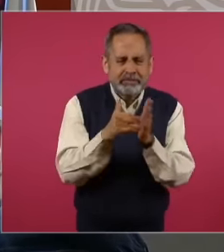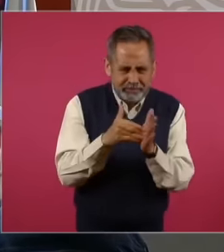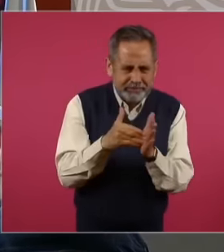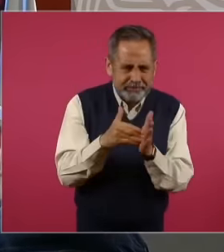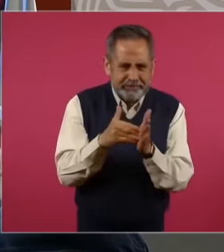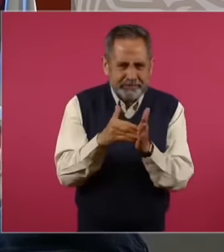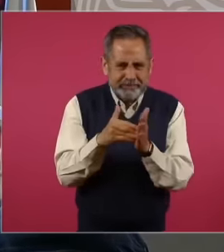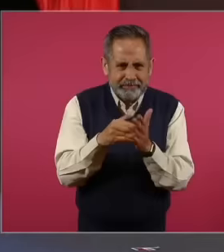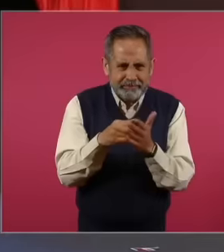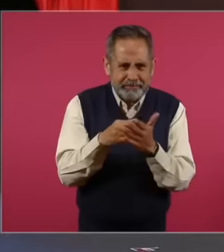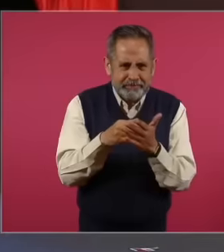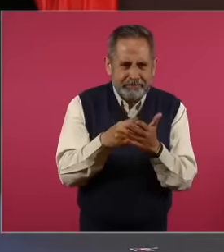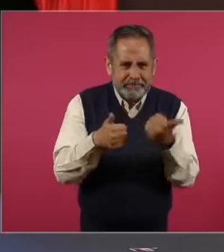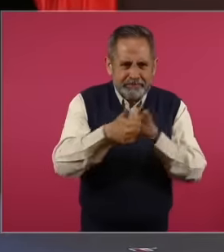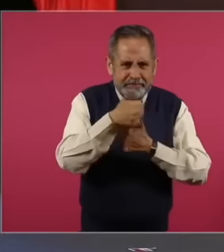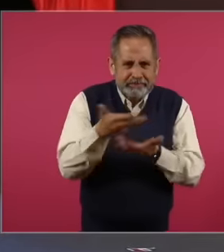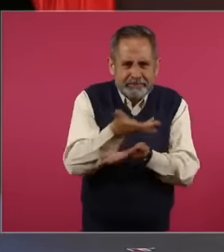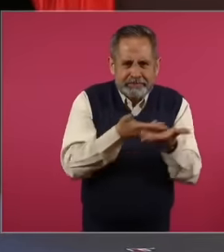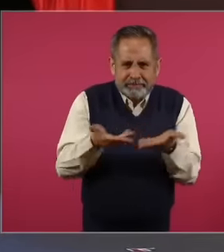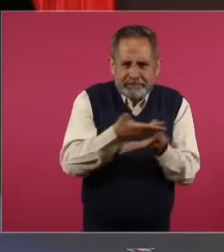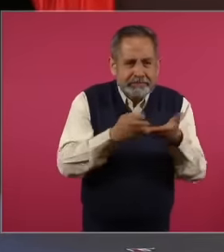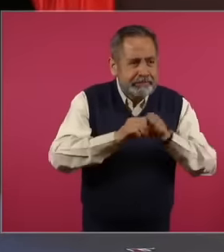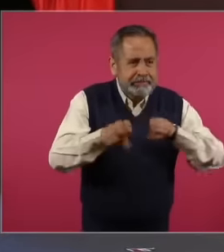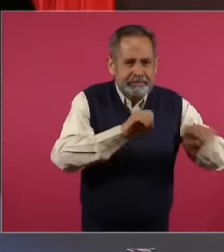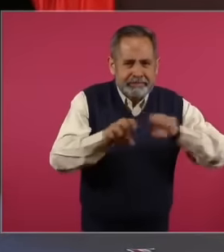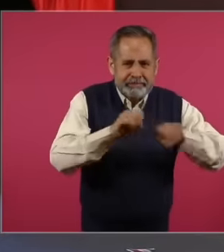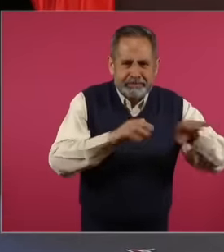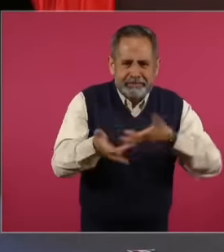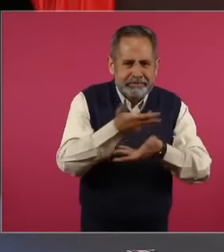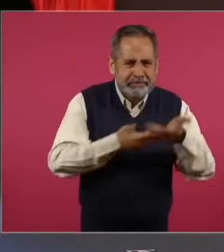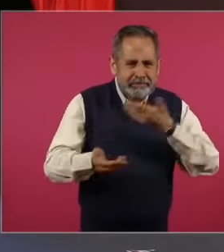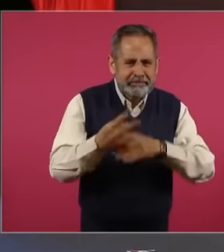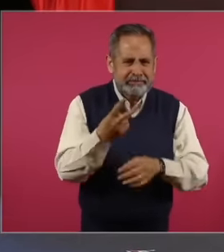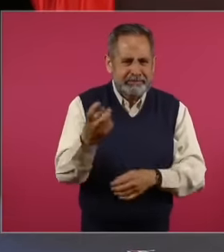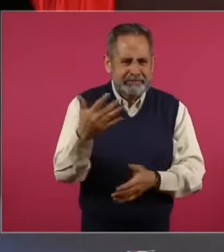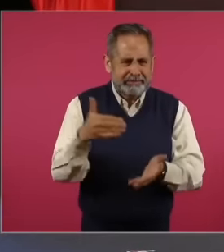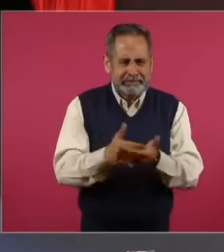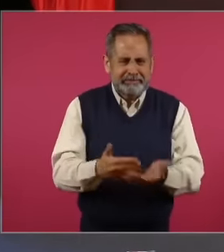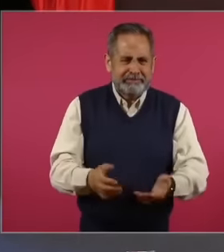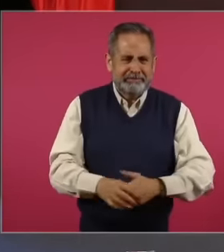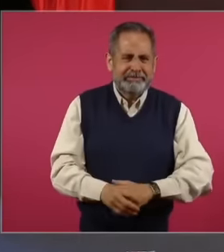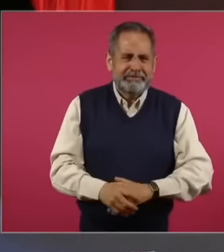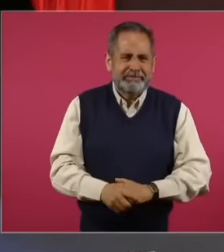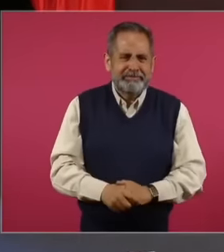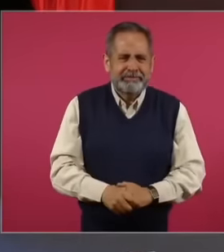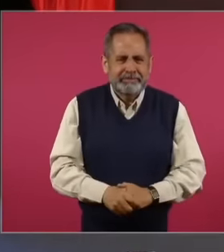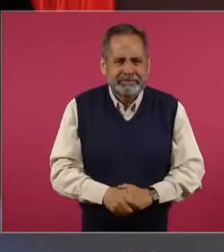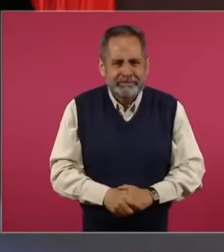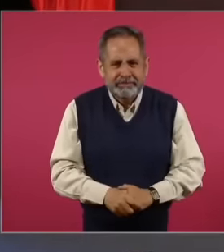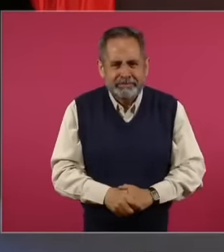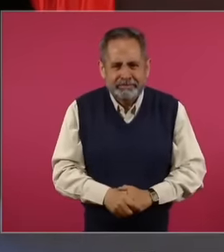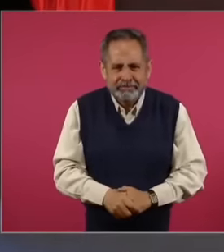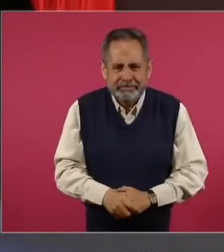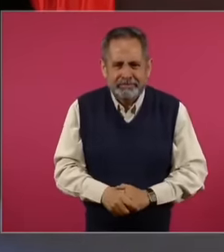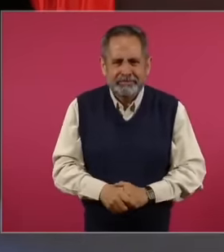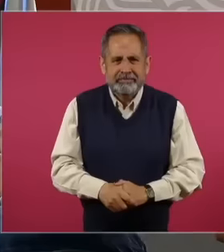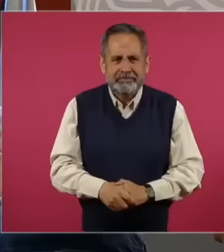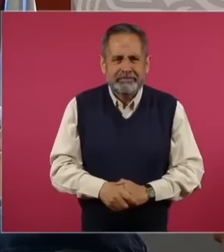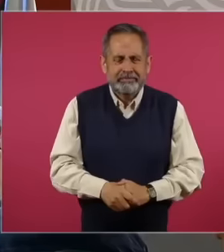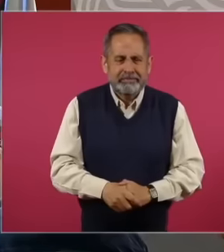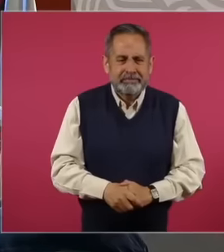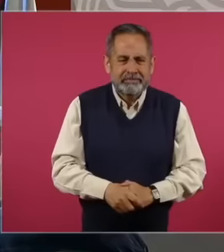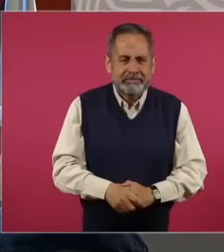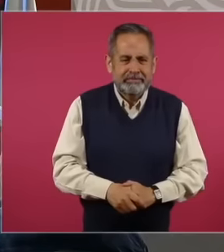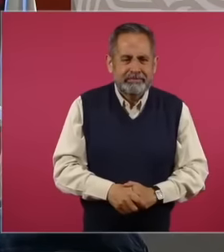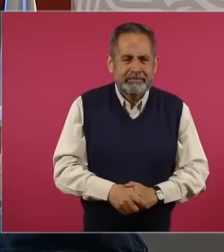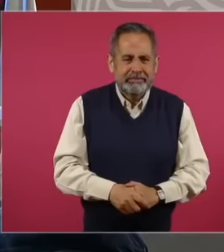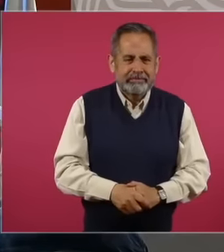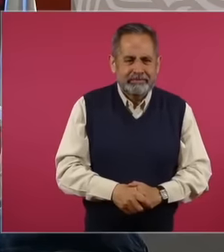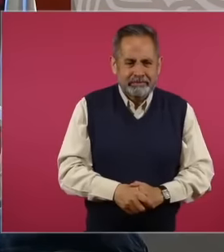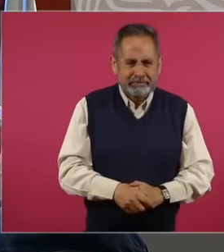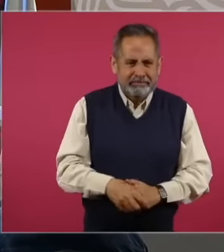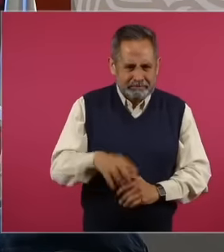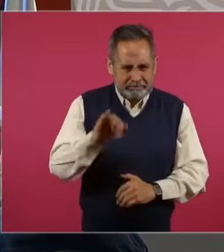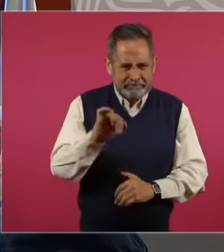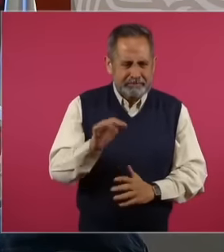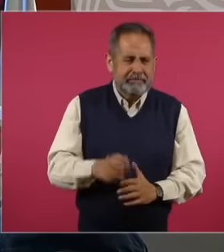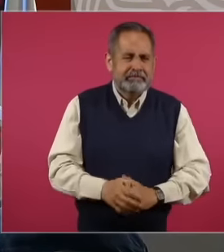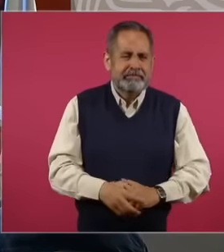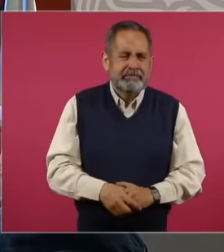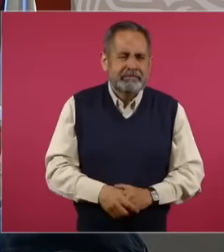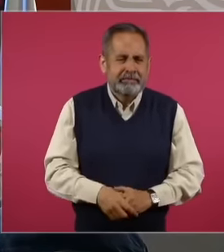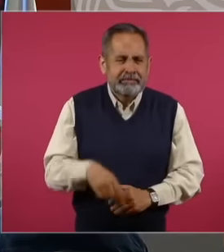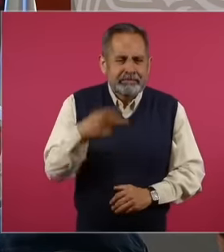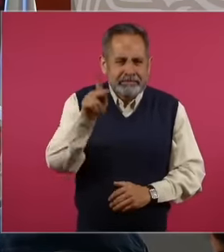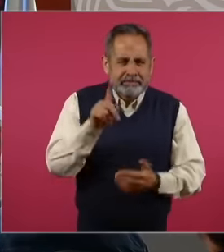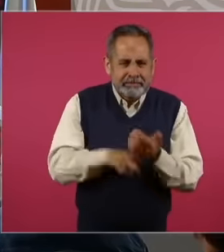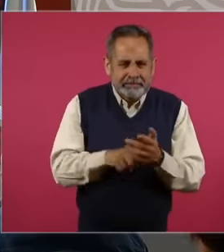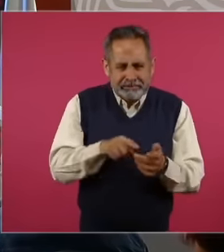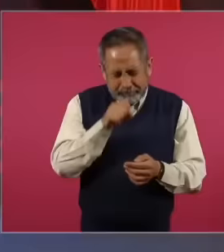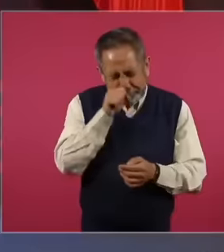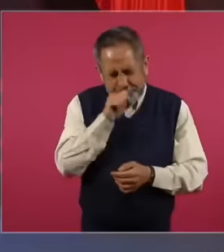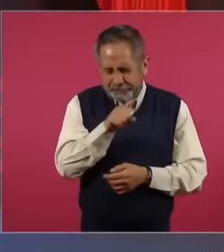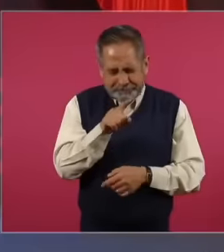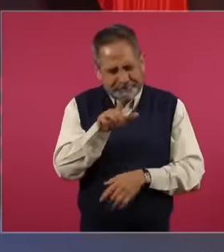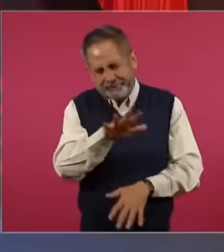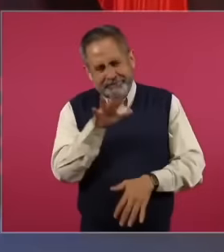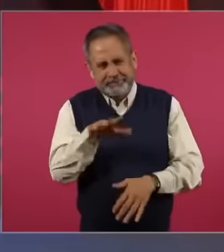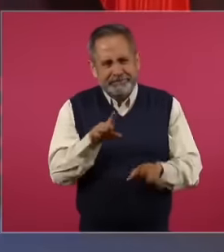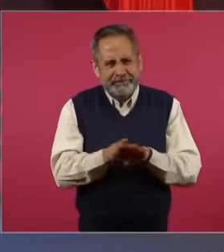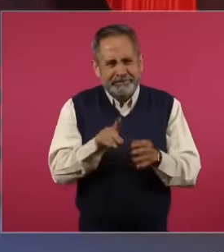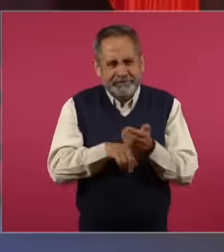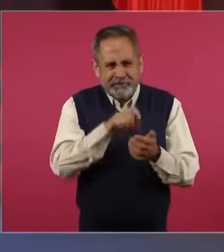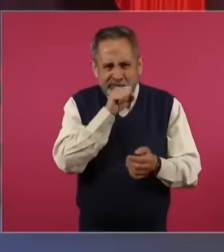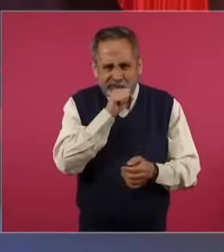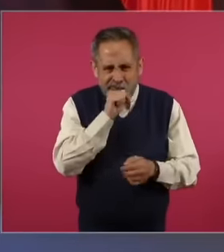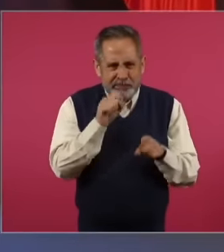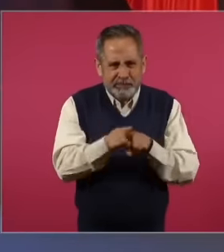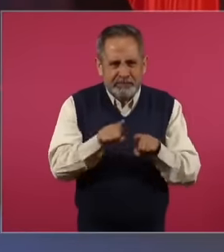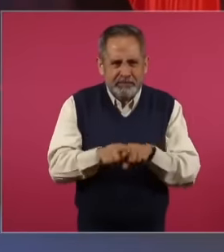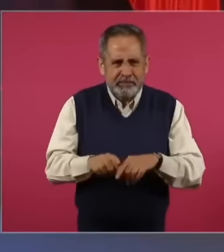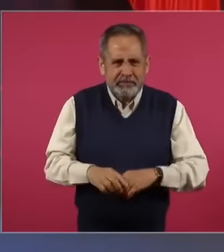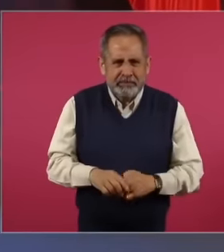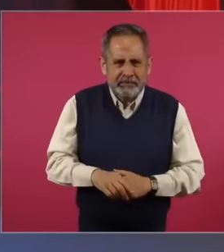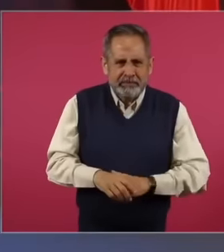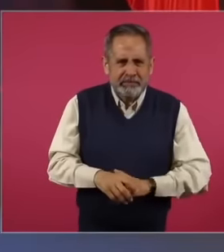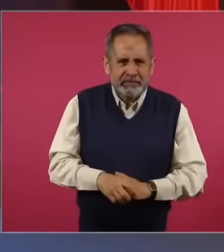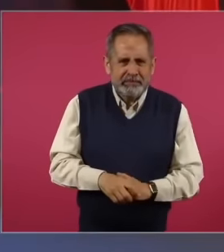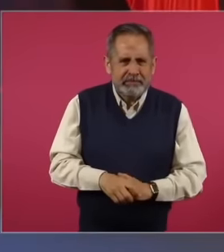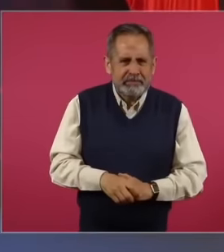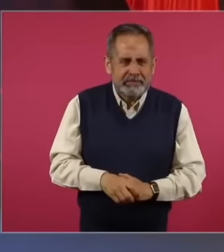reproductions Yes but what also caught my attention is that the one who takes out